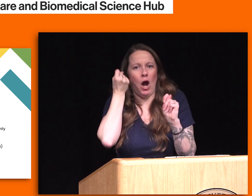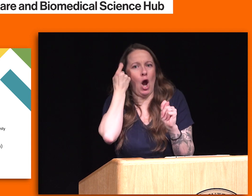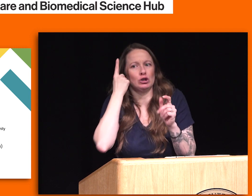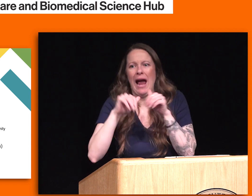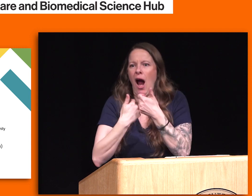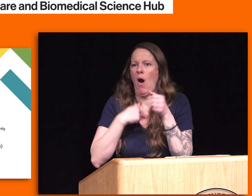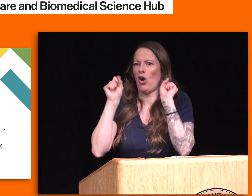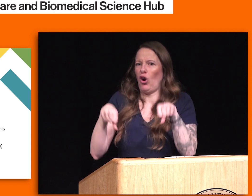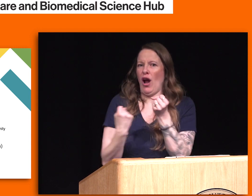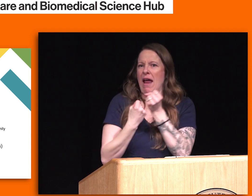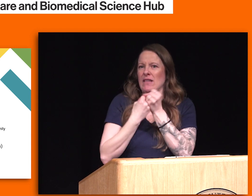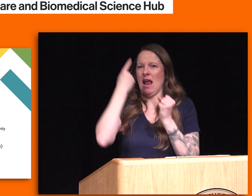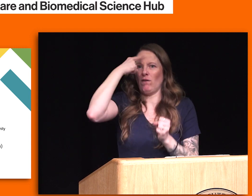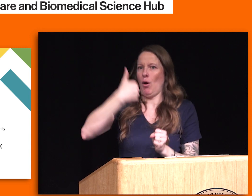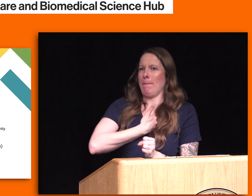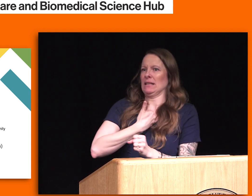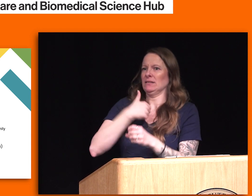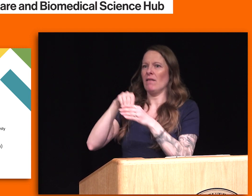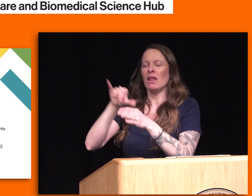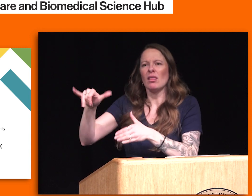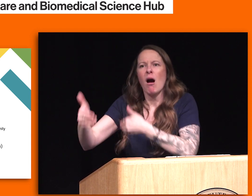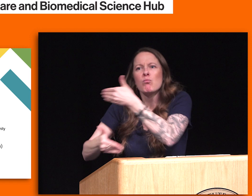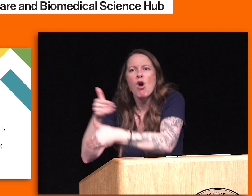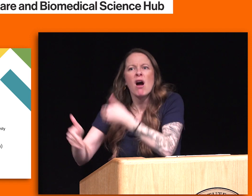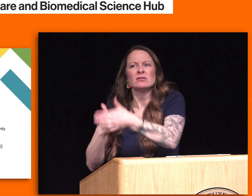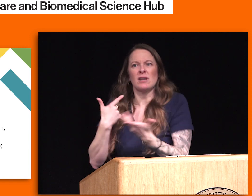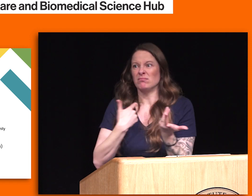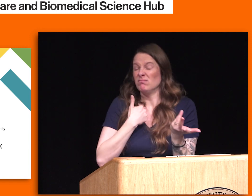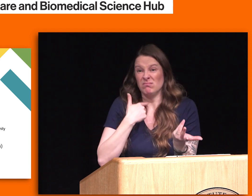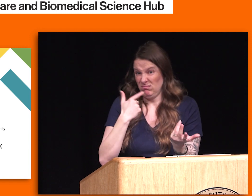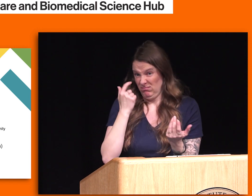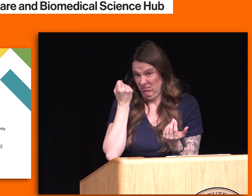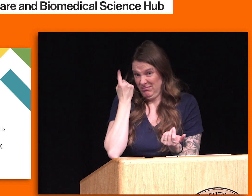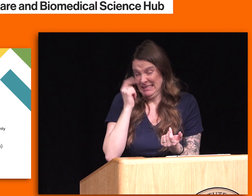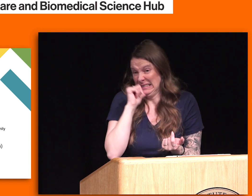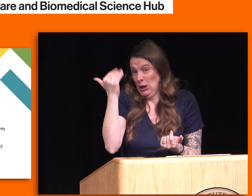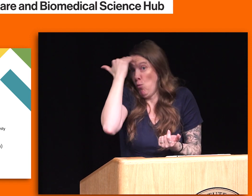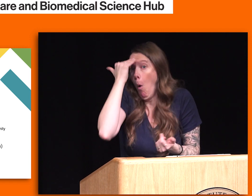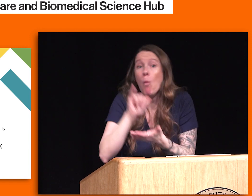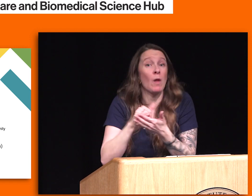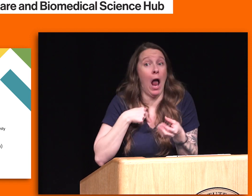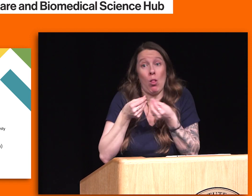And I started trying to understand how I could better advocate for myself in that process.